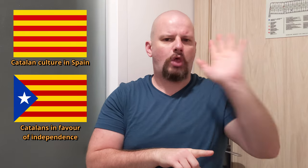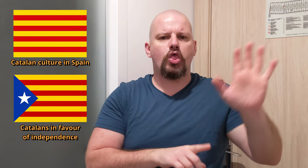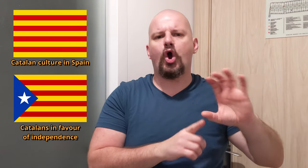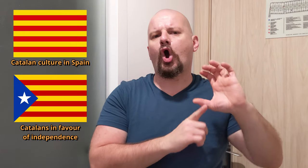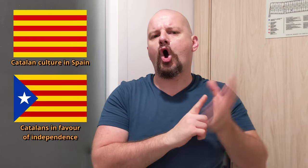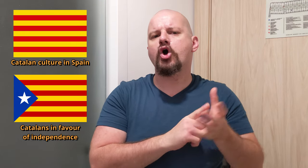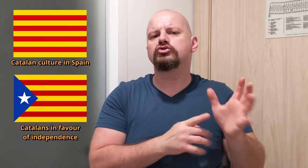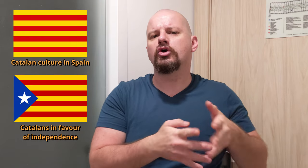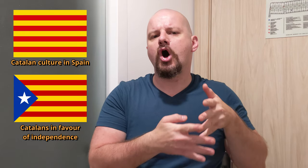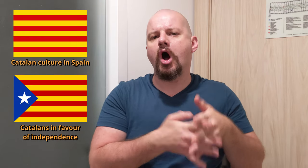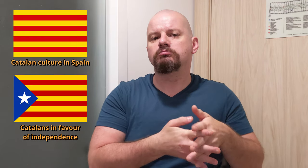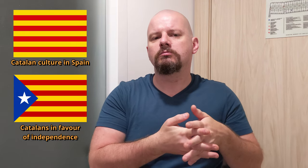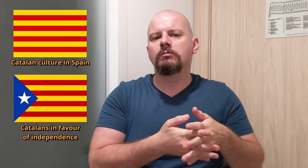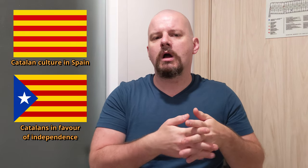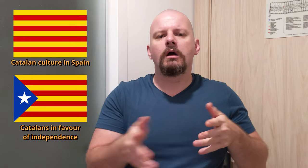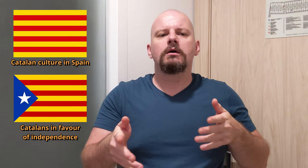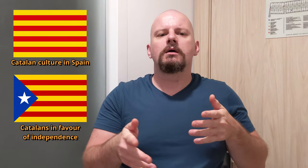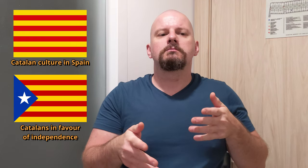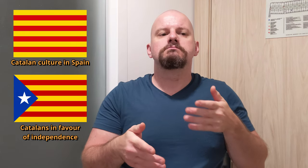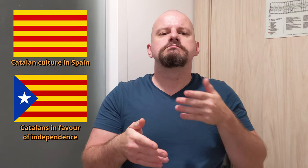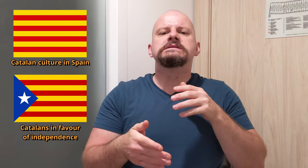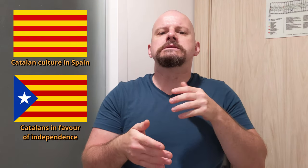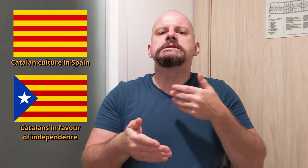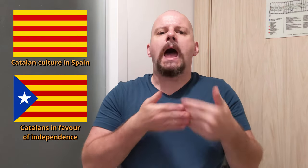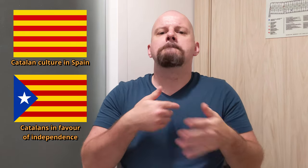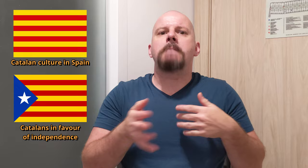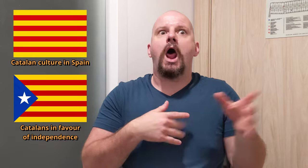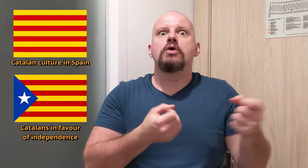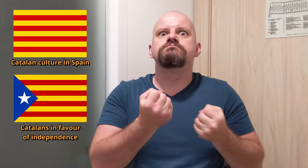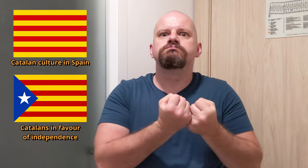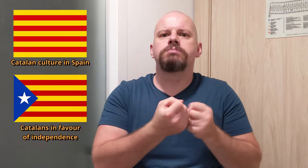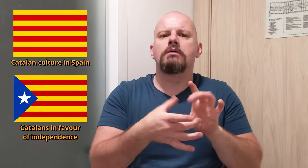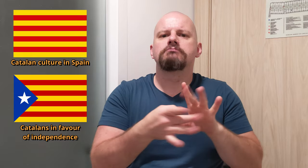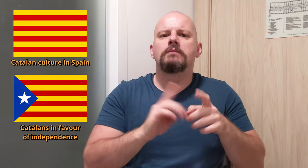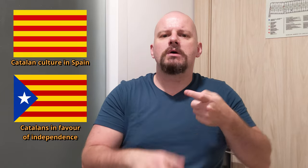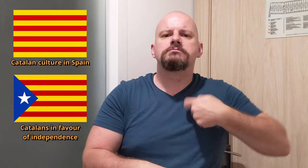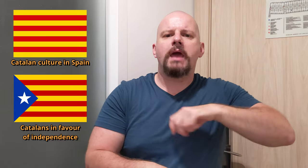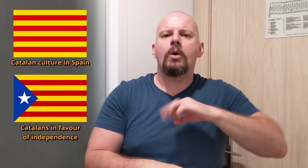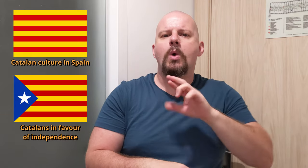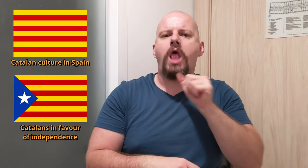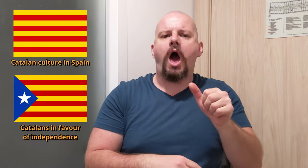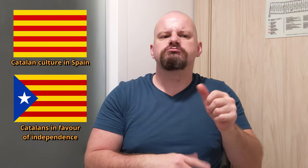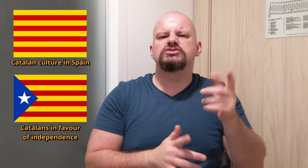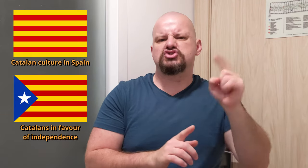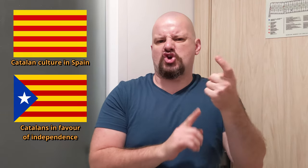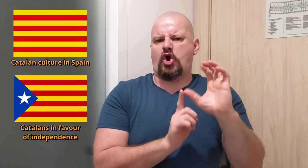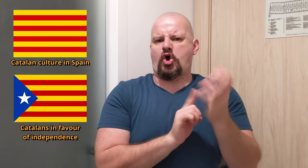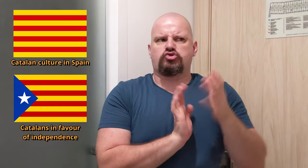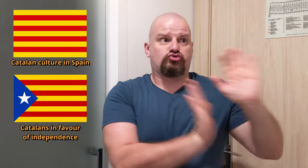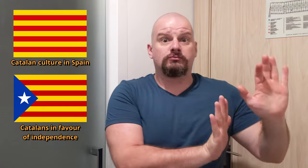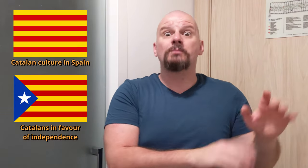it's about their native culture whether it's under Spanish government or not. They just focus on their culture.